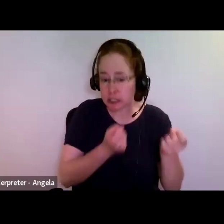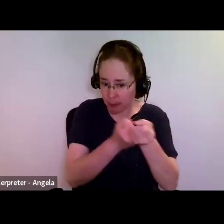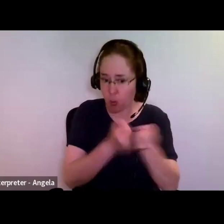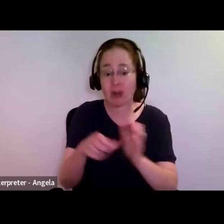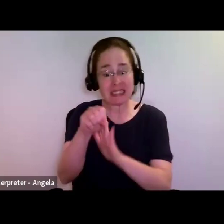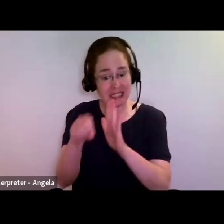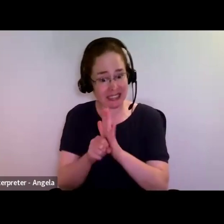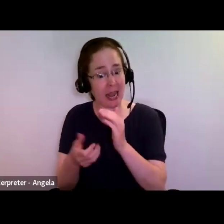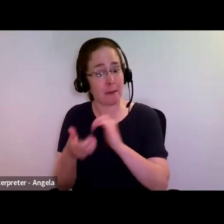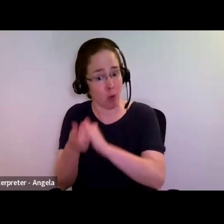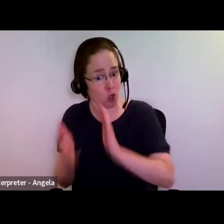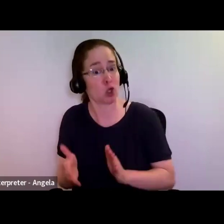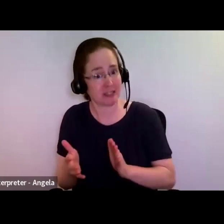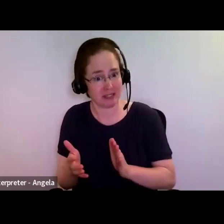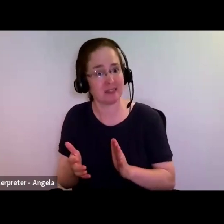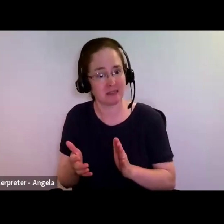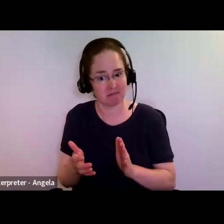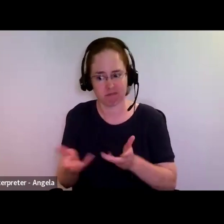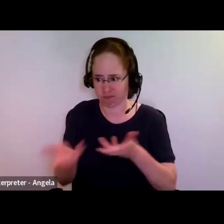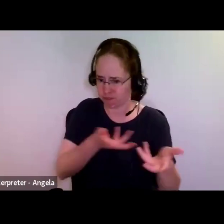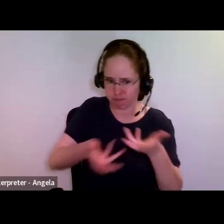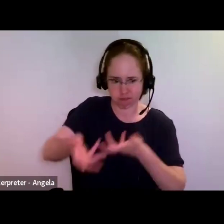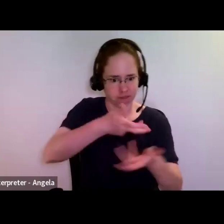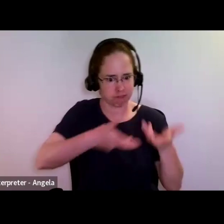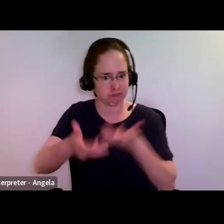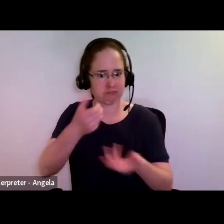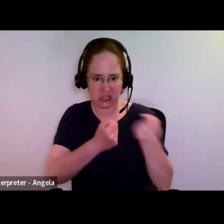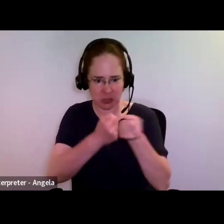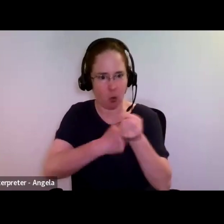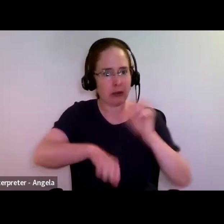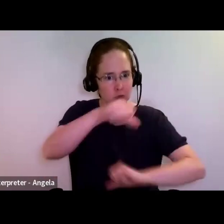partners that they are engaged with and connected connected to,